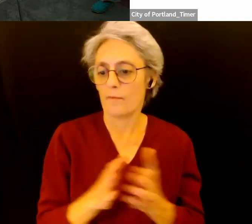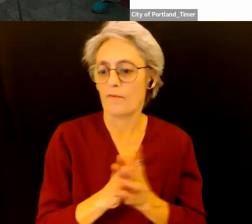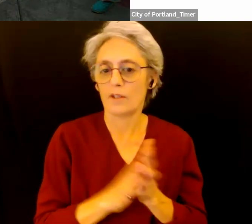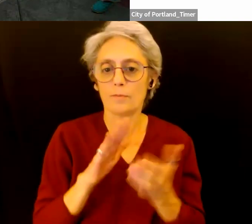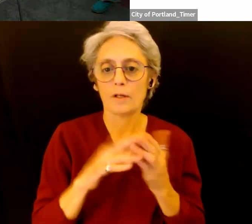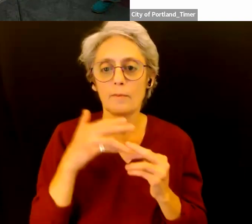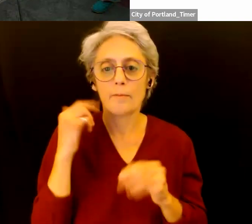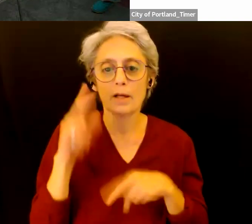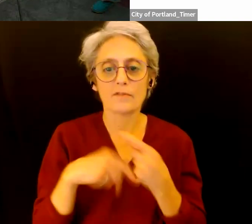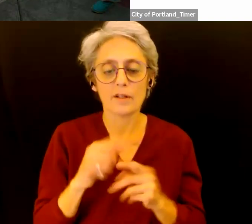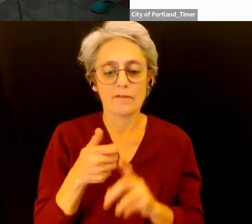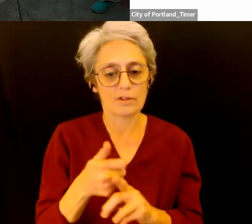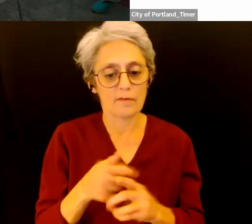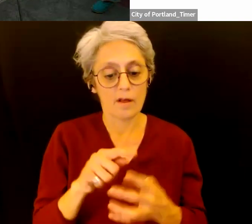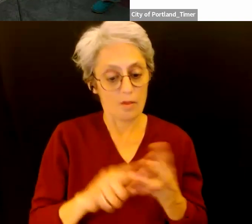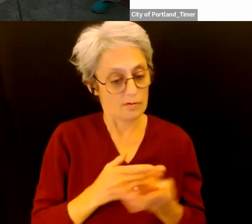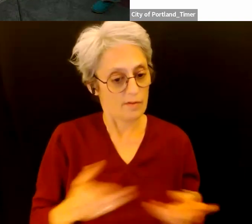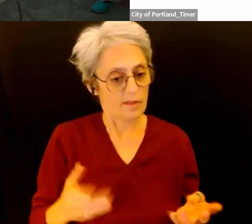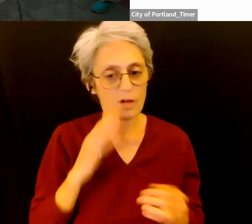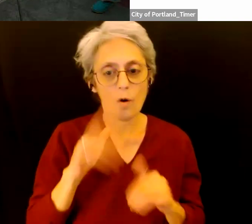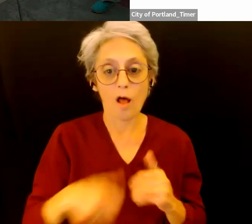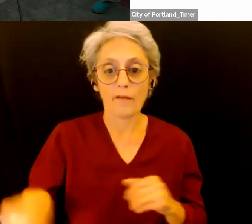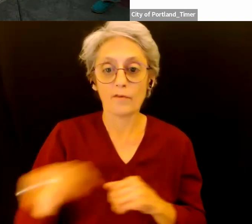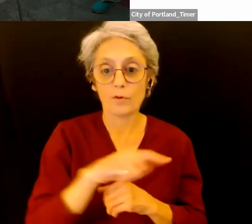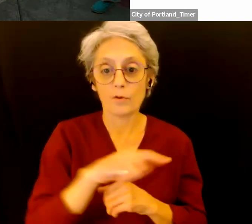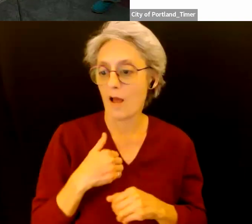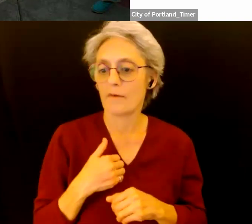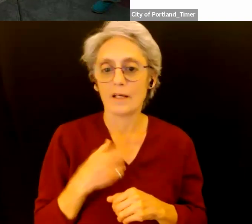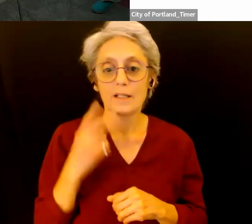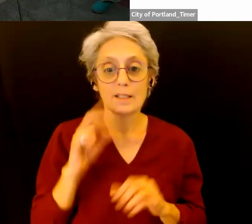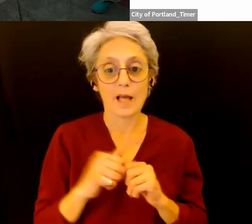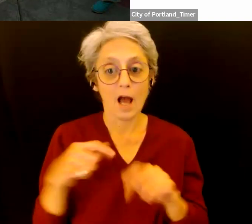Those four things I know all of you possess because look how far you've come since your youth.